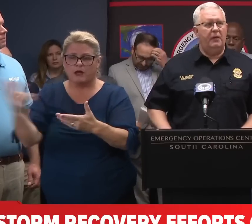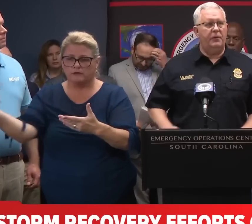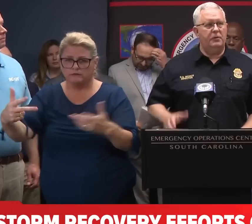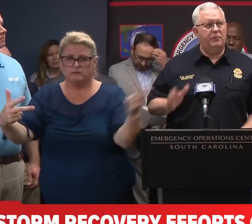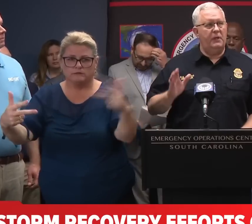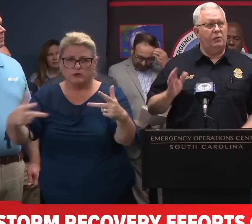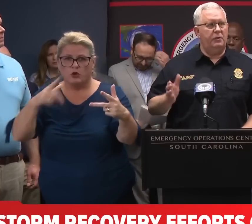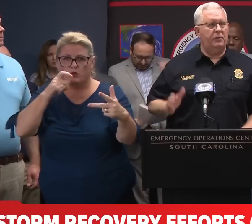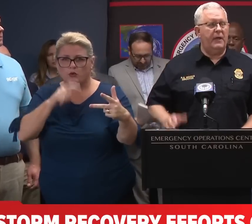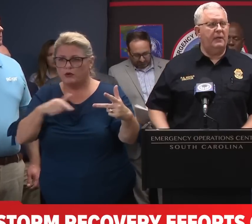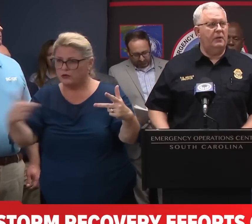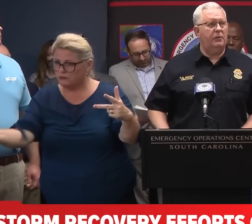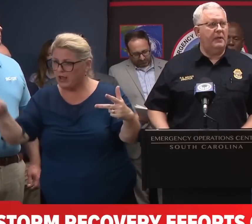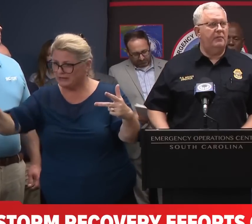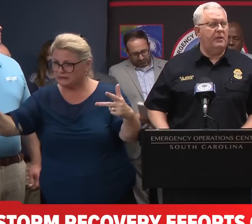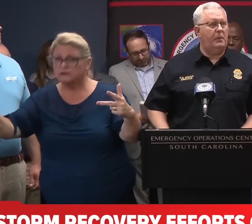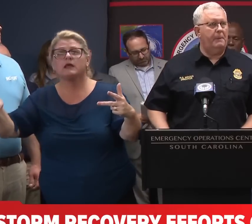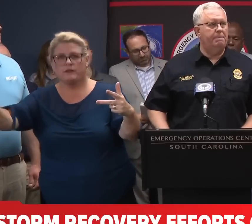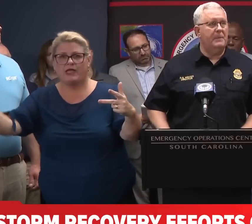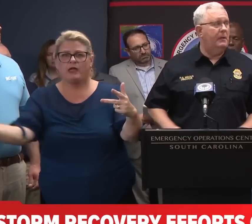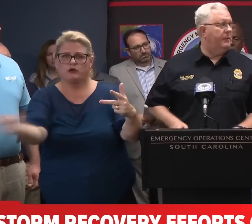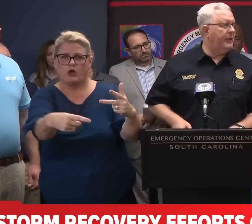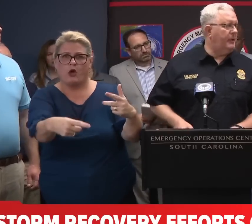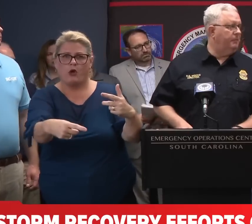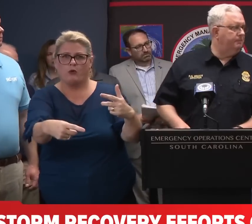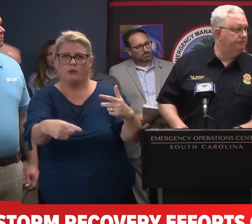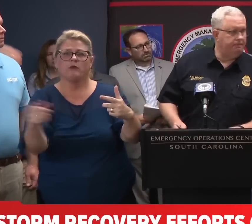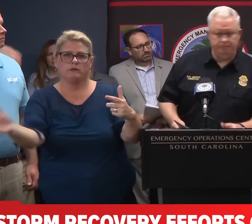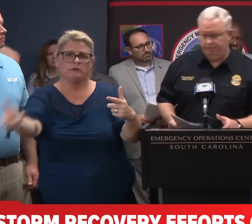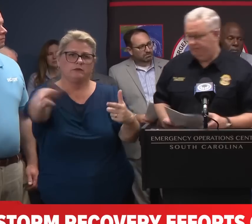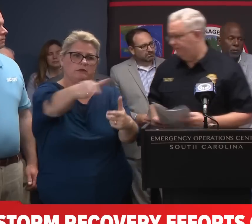if there's a vehicle to the right you to that vehicle. Thank you. Thank you,